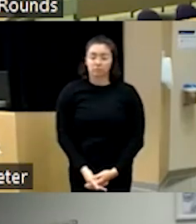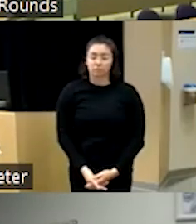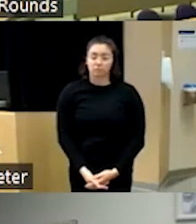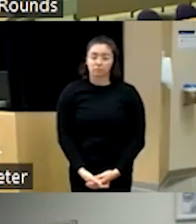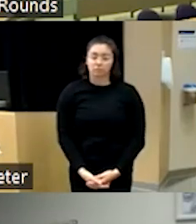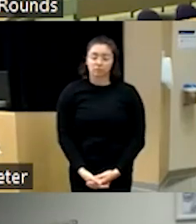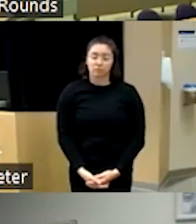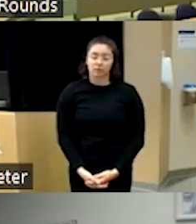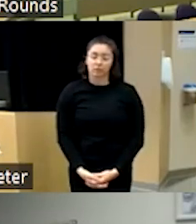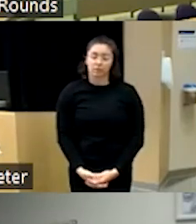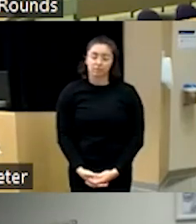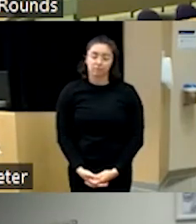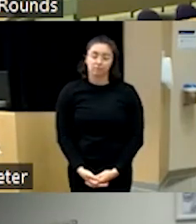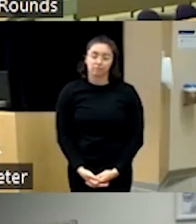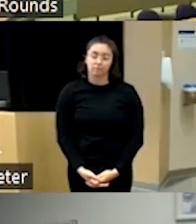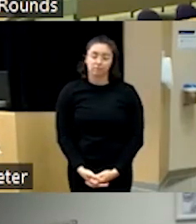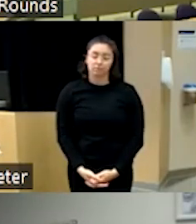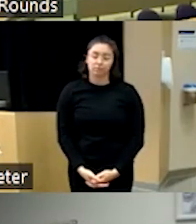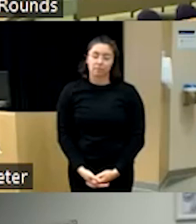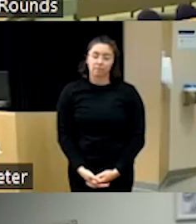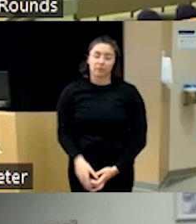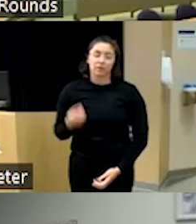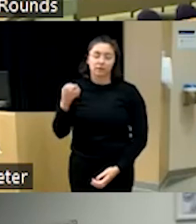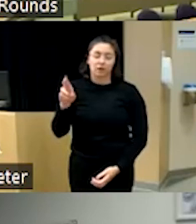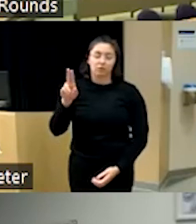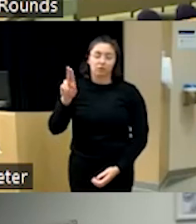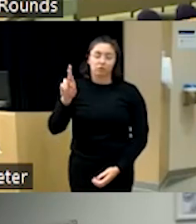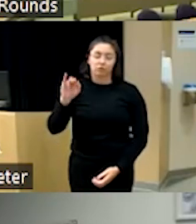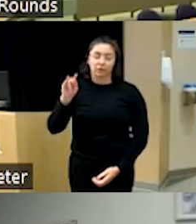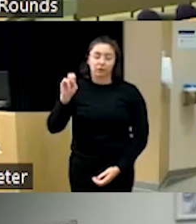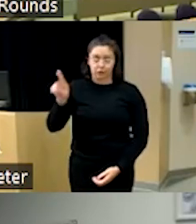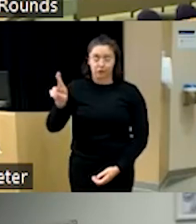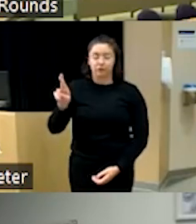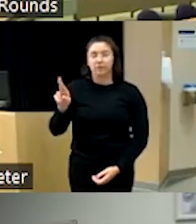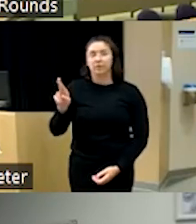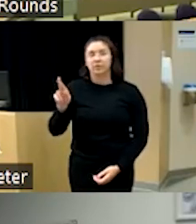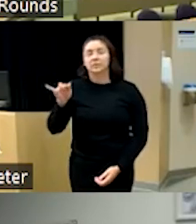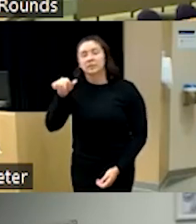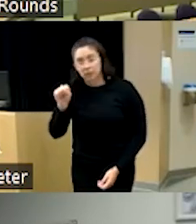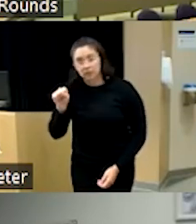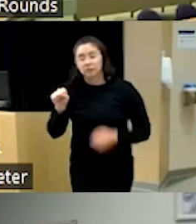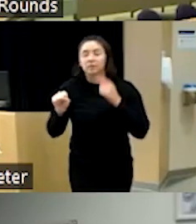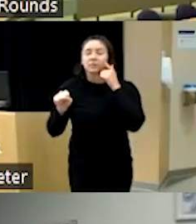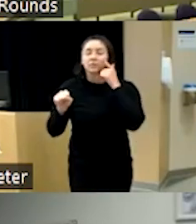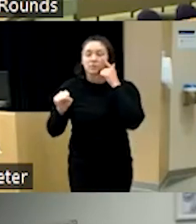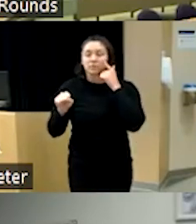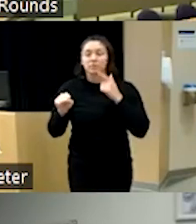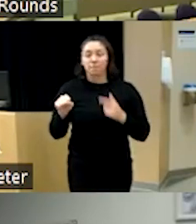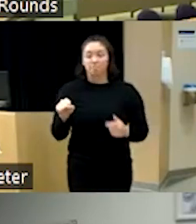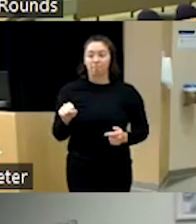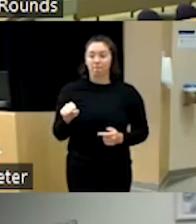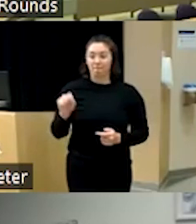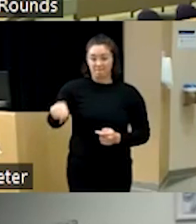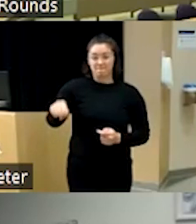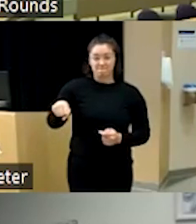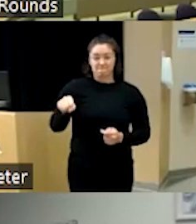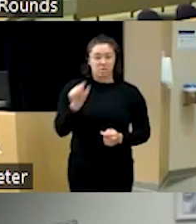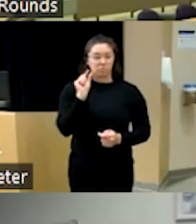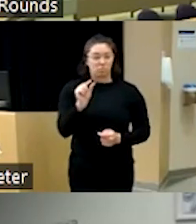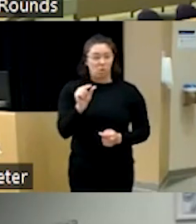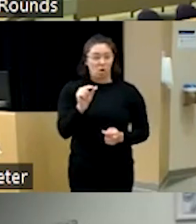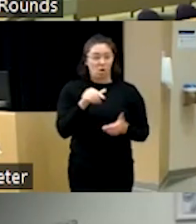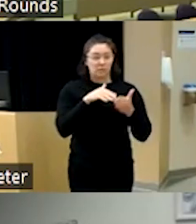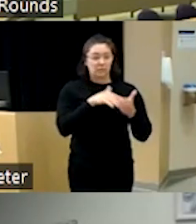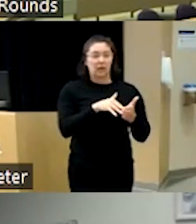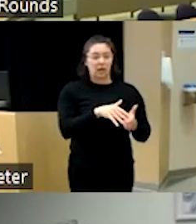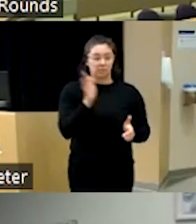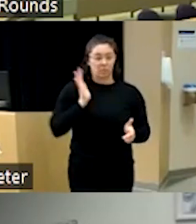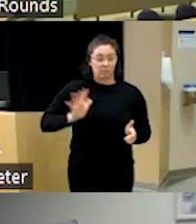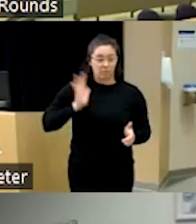um um yes um I was just thinking we did it in fact we did a small start study in Corona about not the